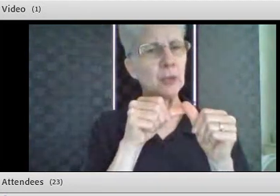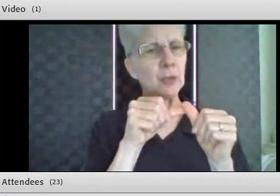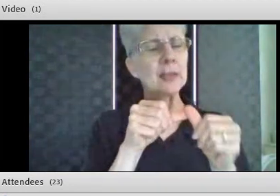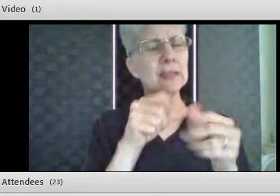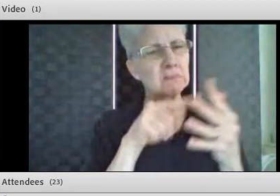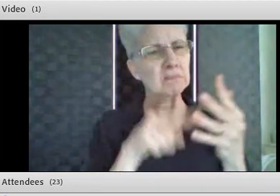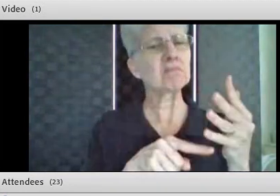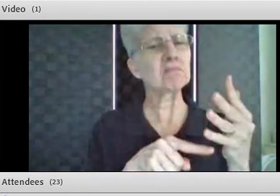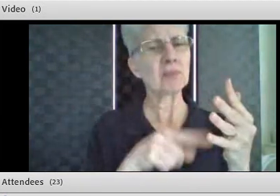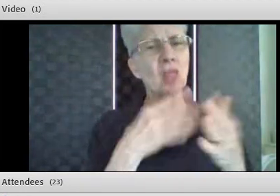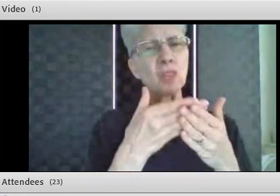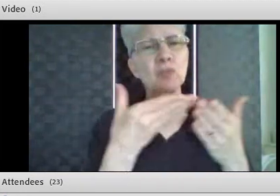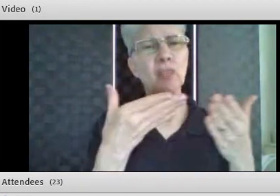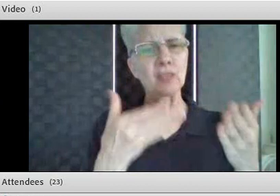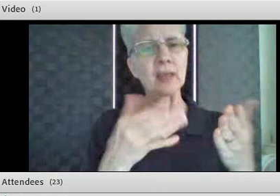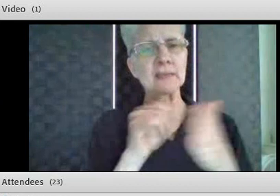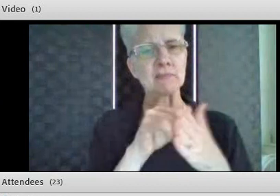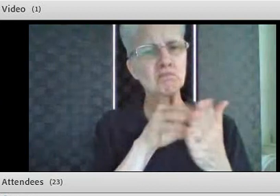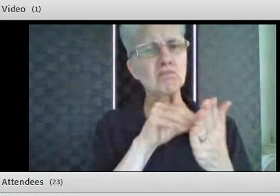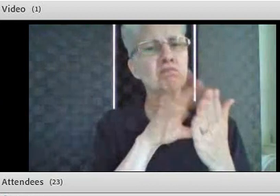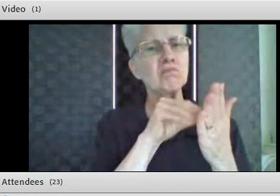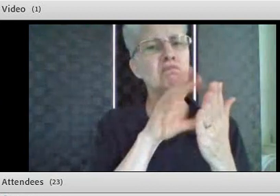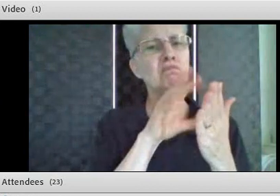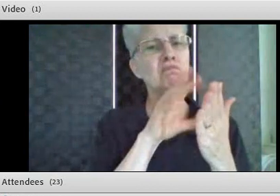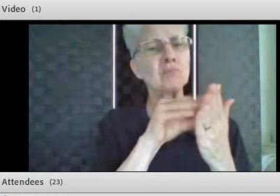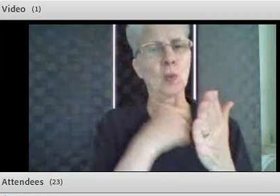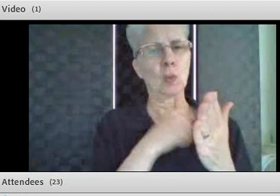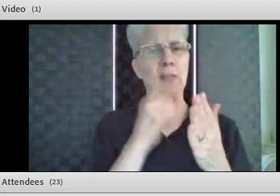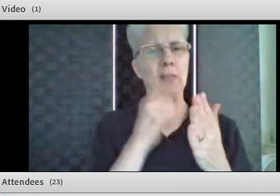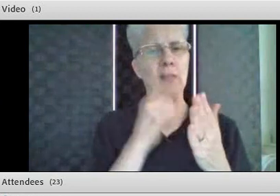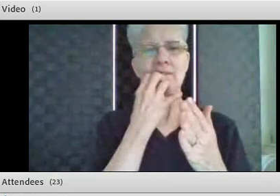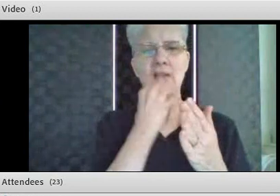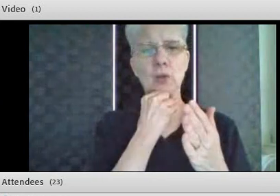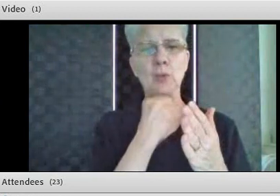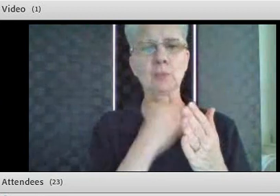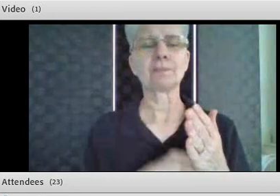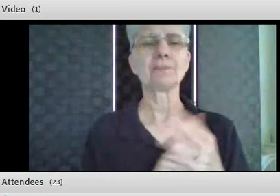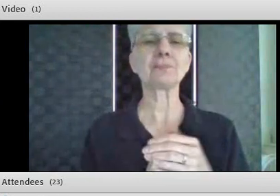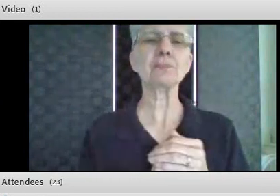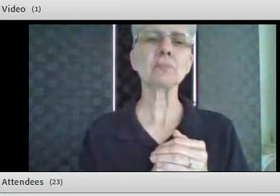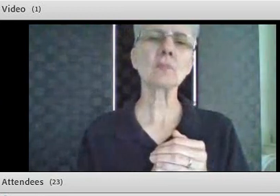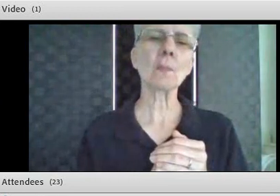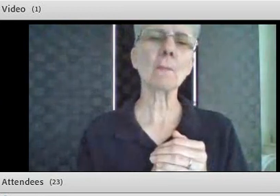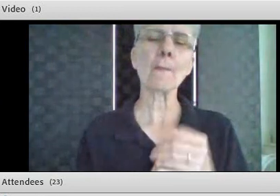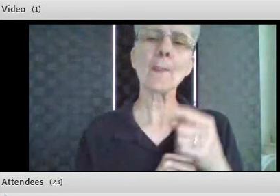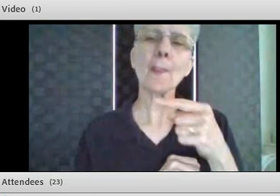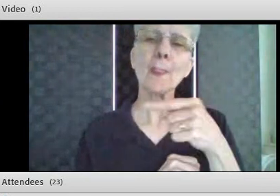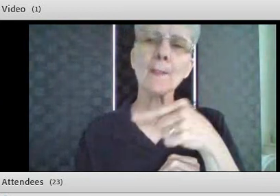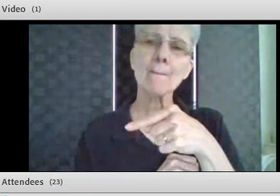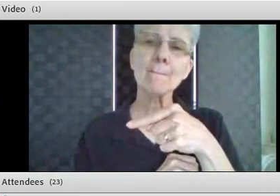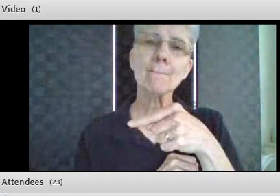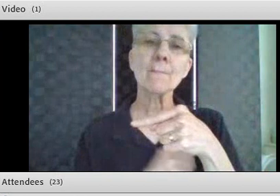to name just some of the few skills that we really, really value. Hilary: So a little bit about the brain: